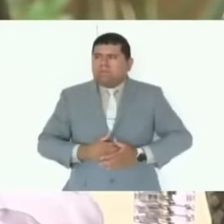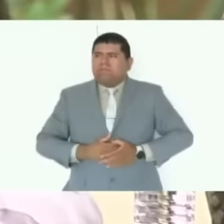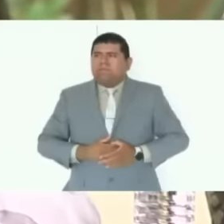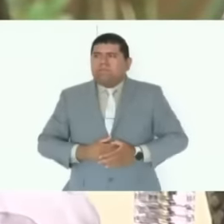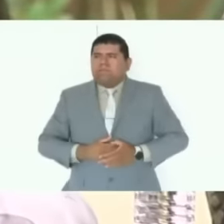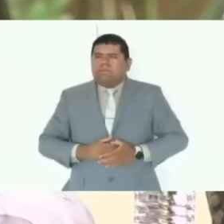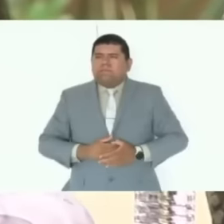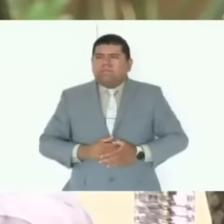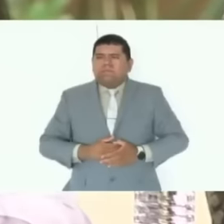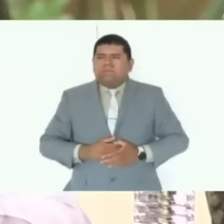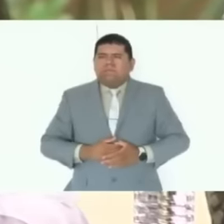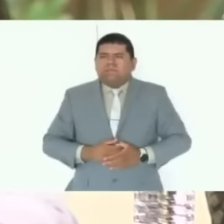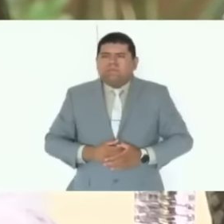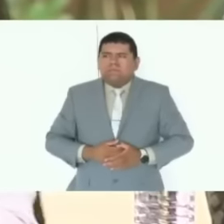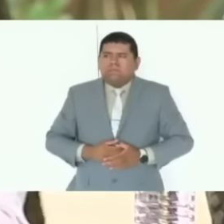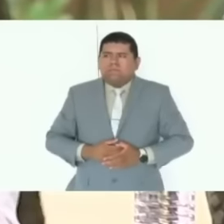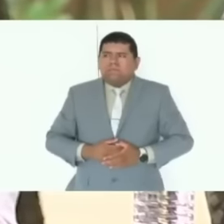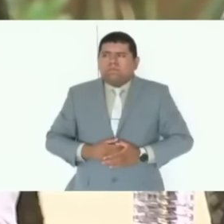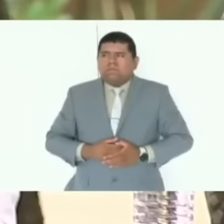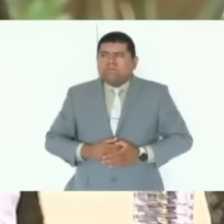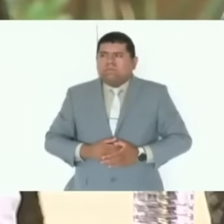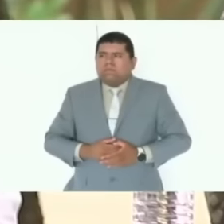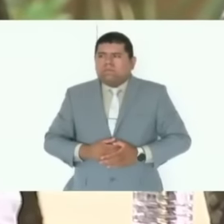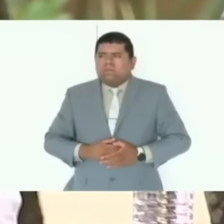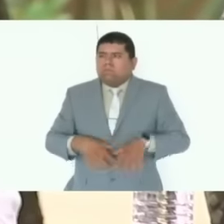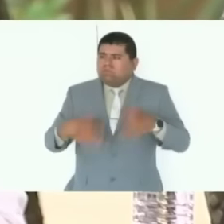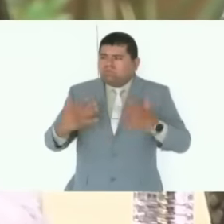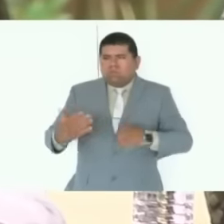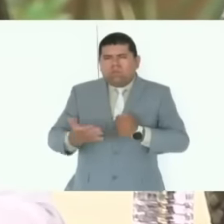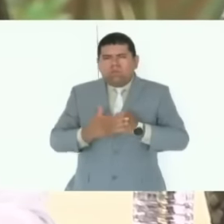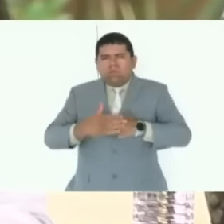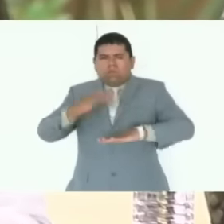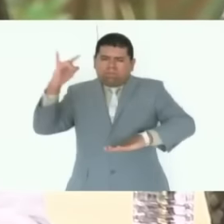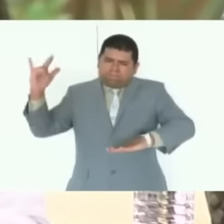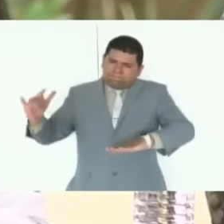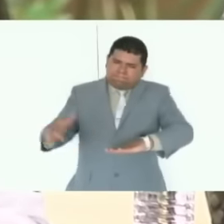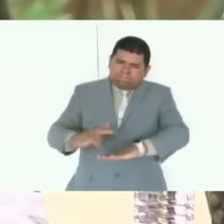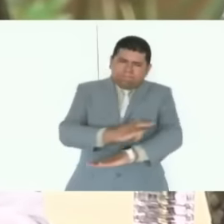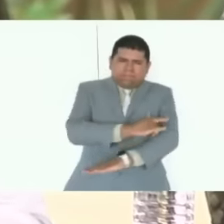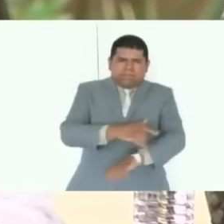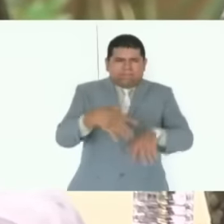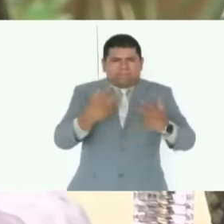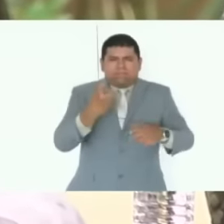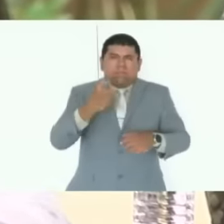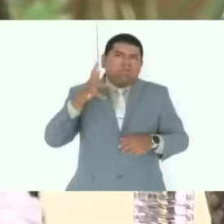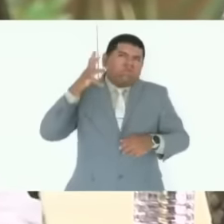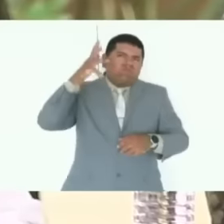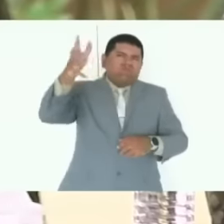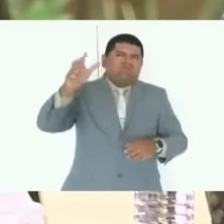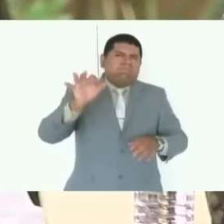contact positions, without a doubt the airport is a bridge to the future for more prosperity